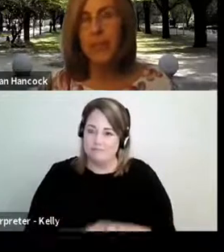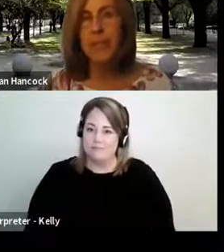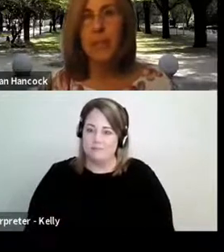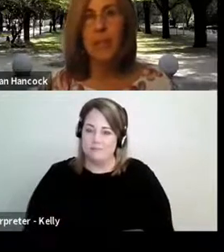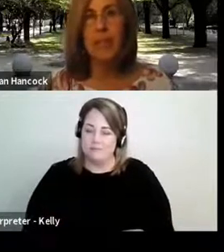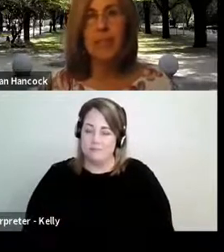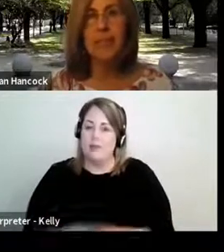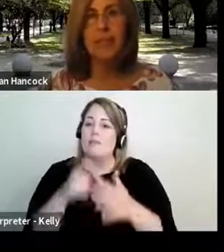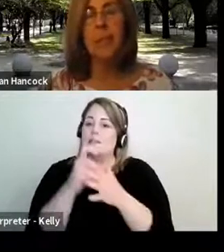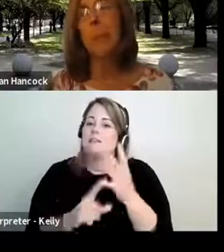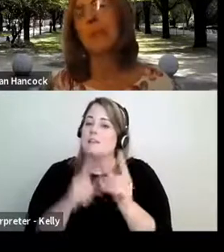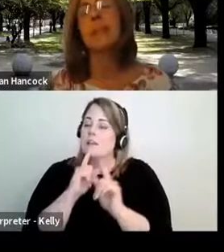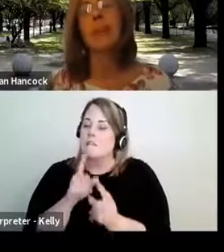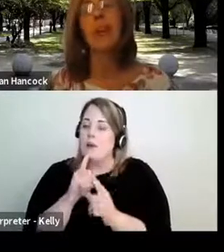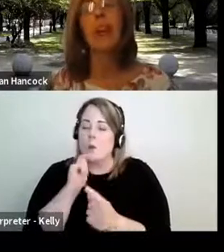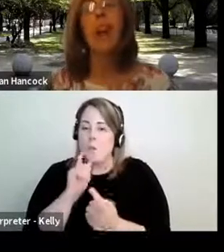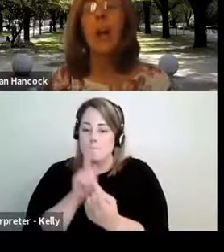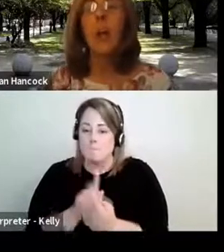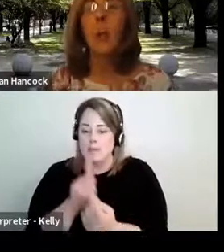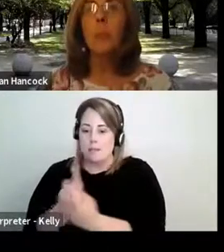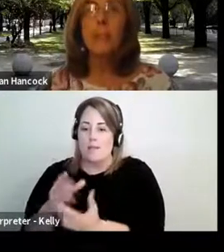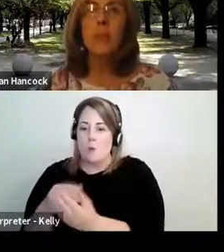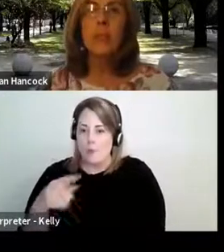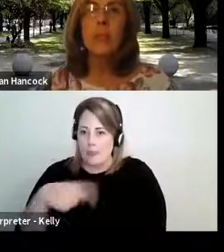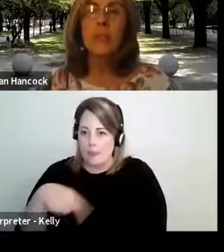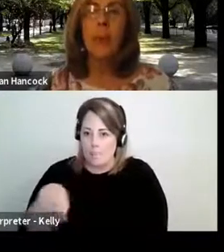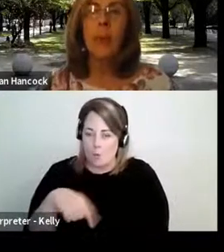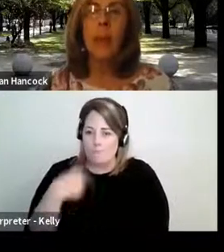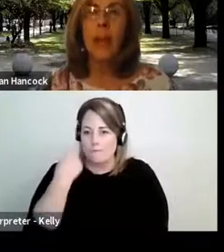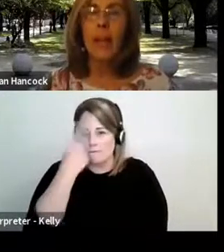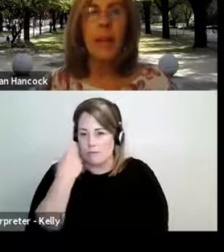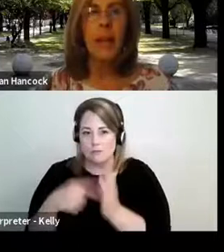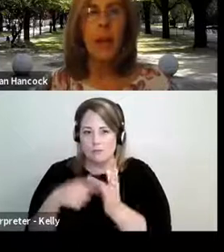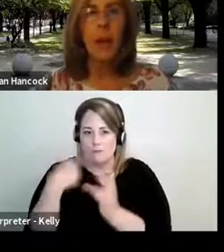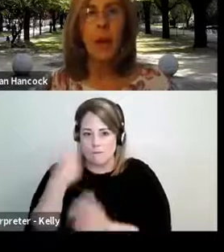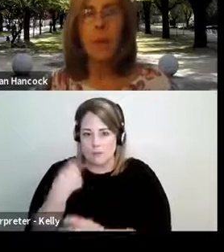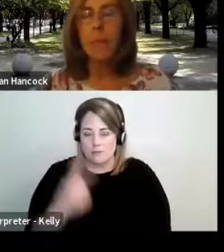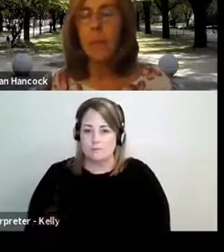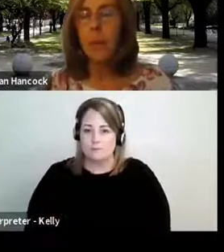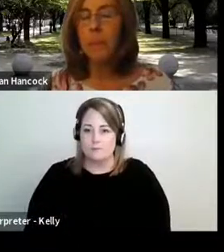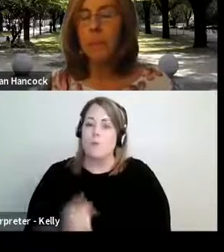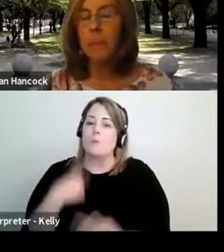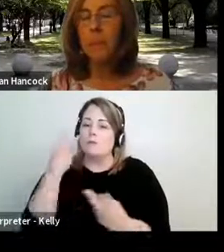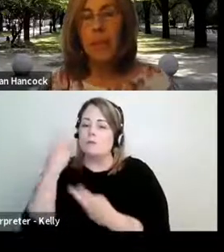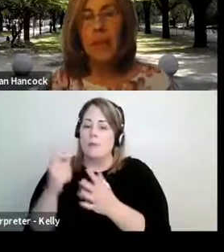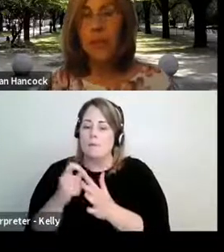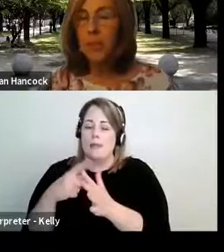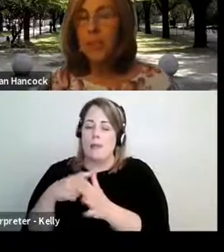participation assistant in person. So when we’re sourcing our PAs, we meet with them individually,